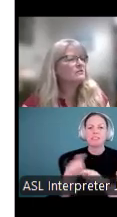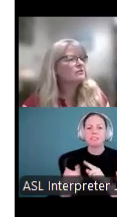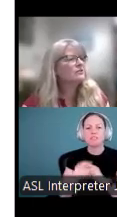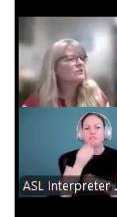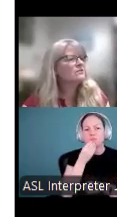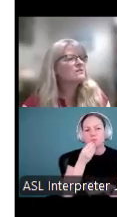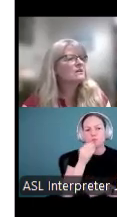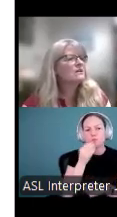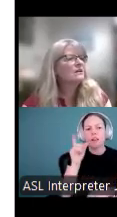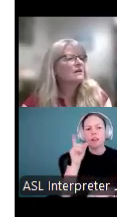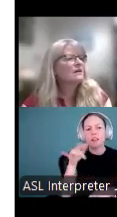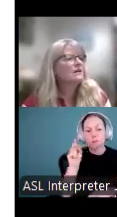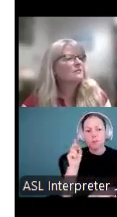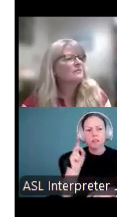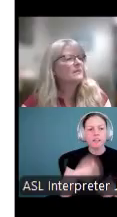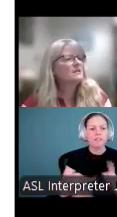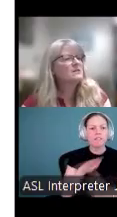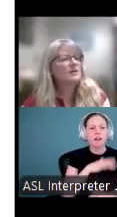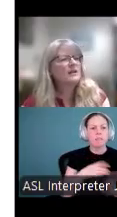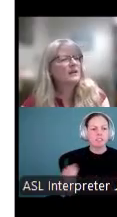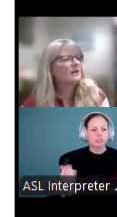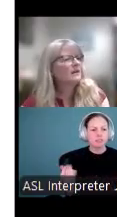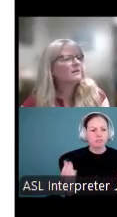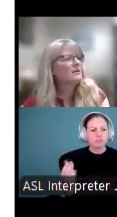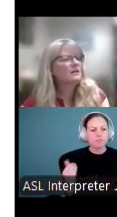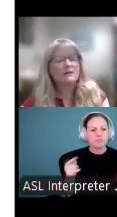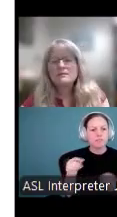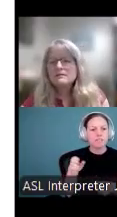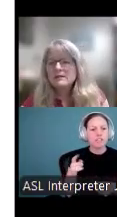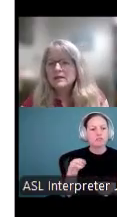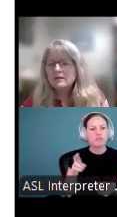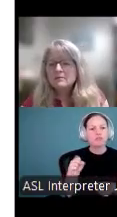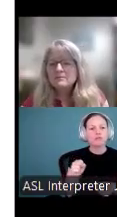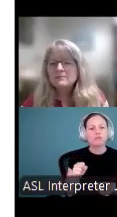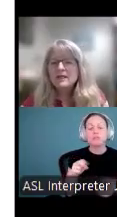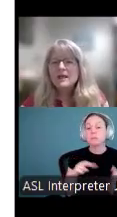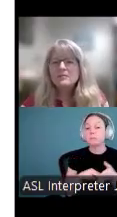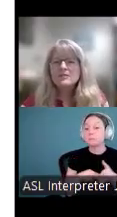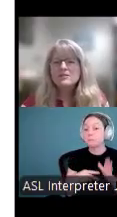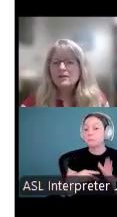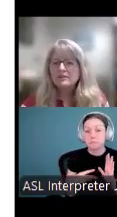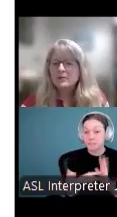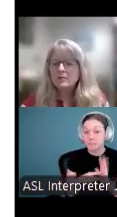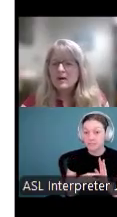textures, and so by that I mean like being able to tolerate